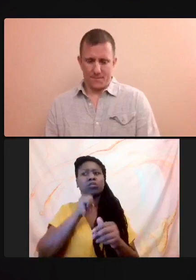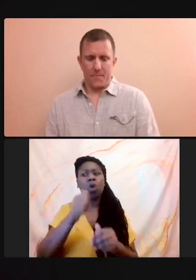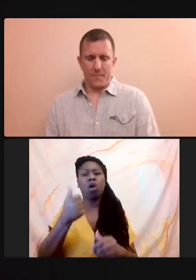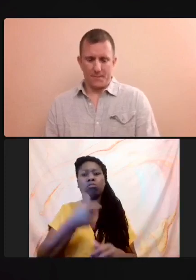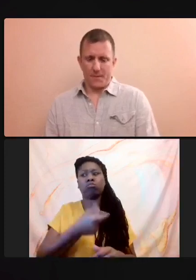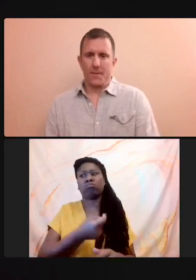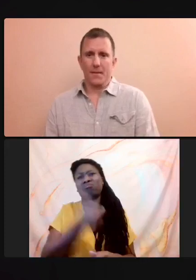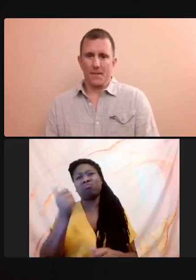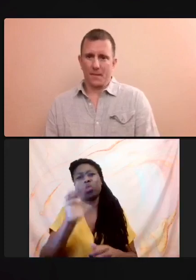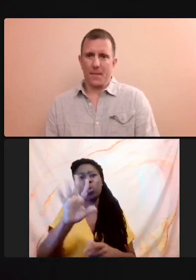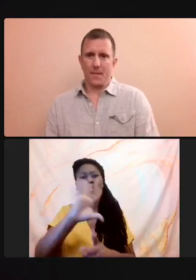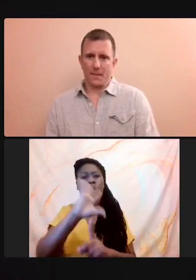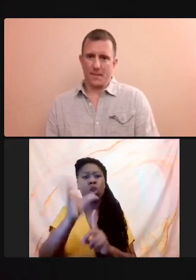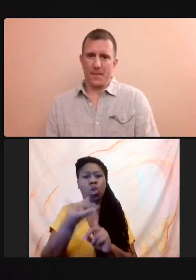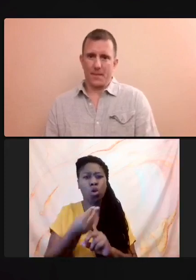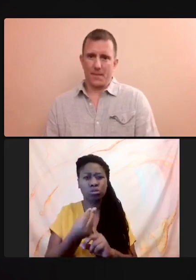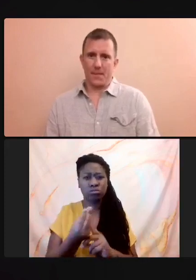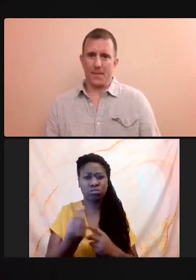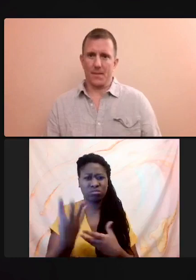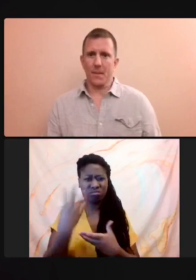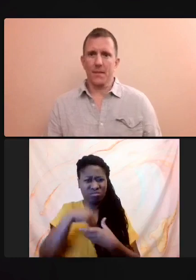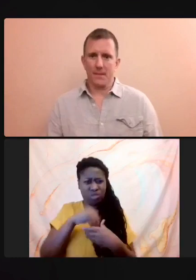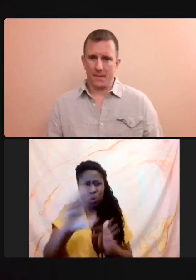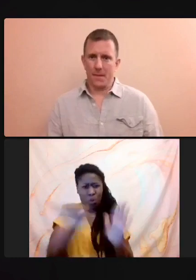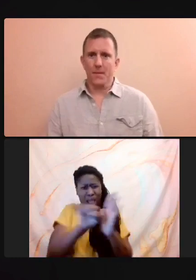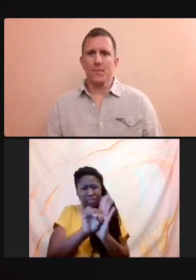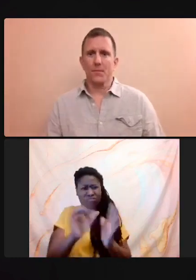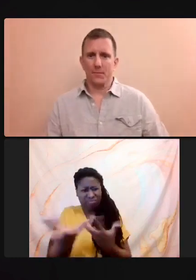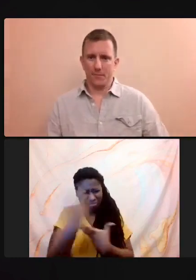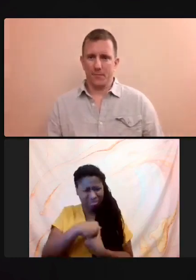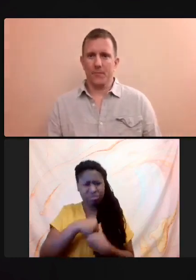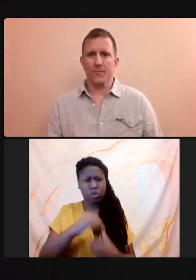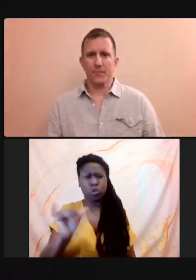And so I realized that there was a culture, her expression, that was missing.